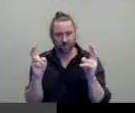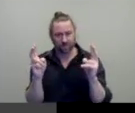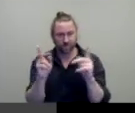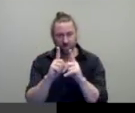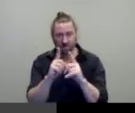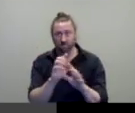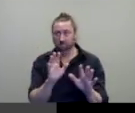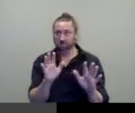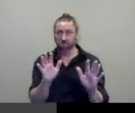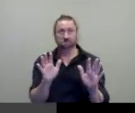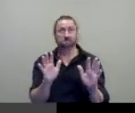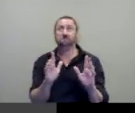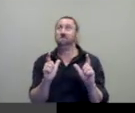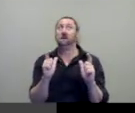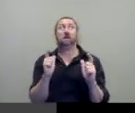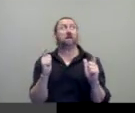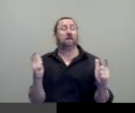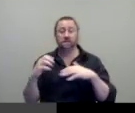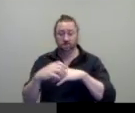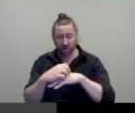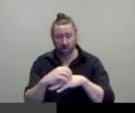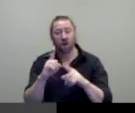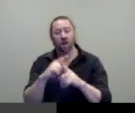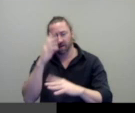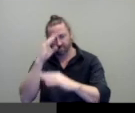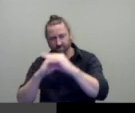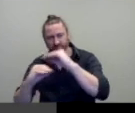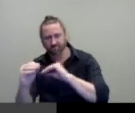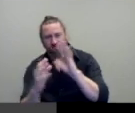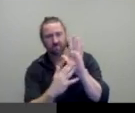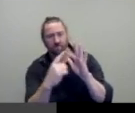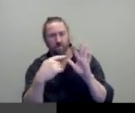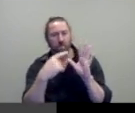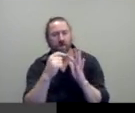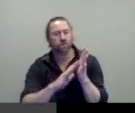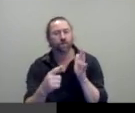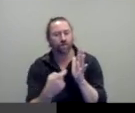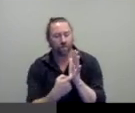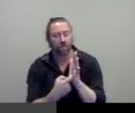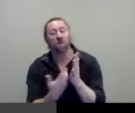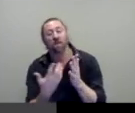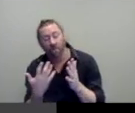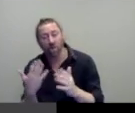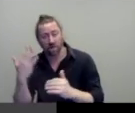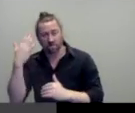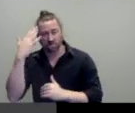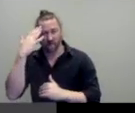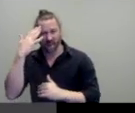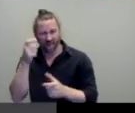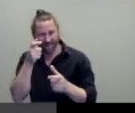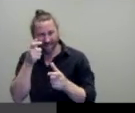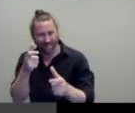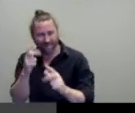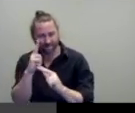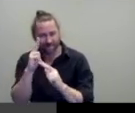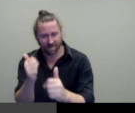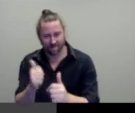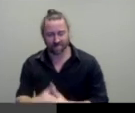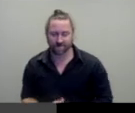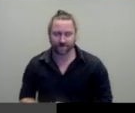arachnid into a metaphor for maternal care so given that we have these wonderful possibilities